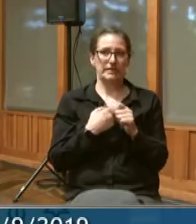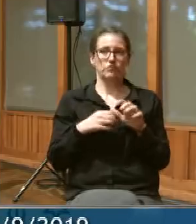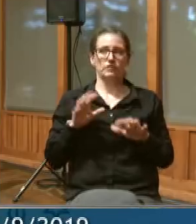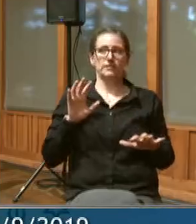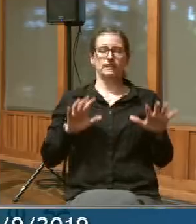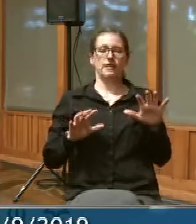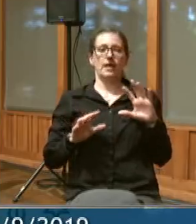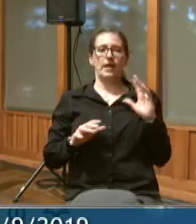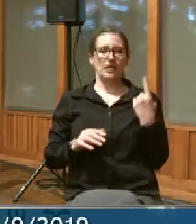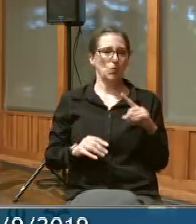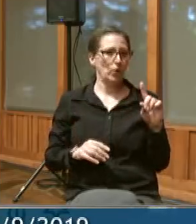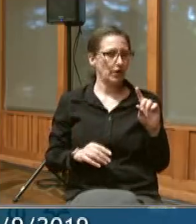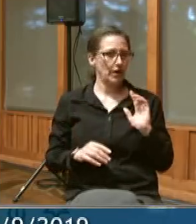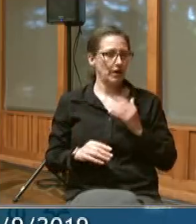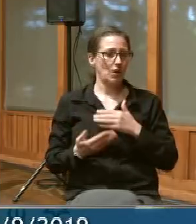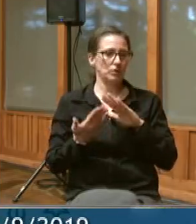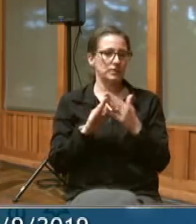AND CLEAN. NOBODY SHOULD FEEL THREATENED